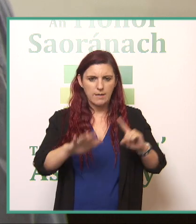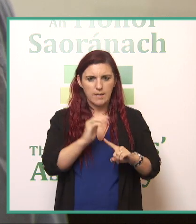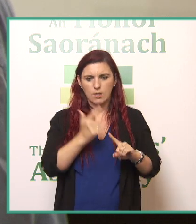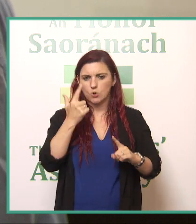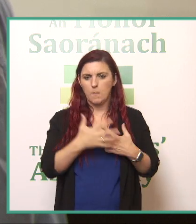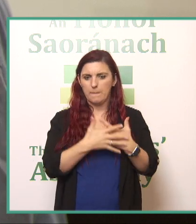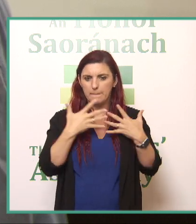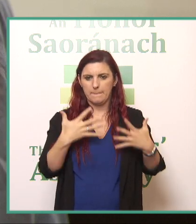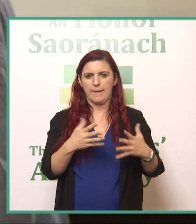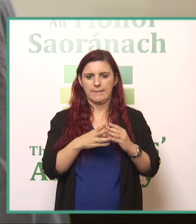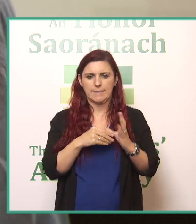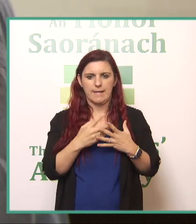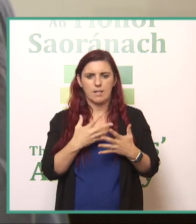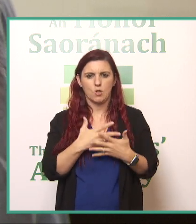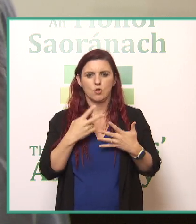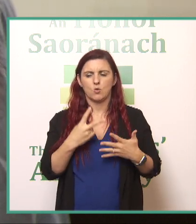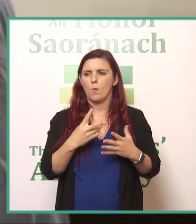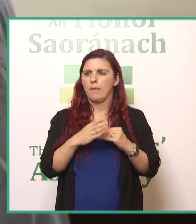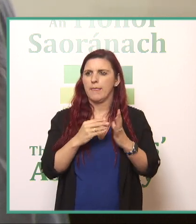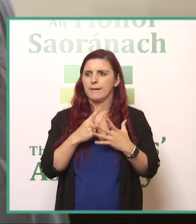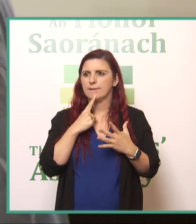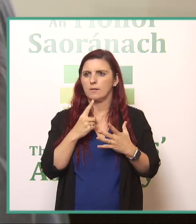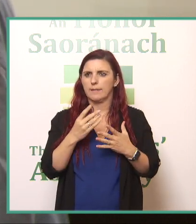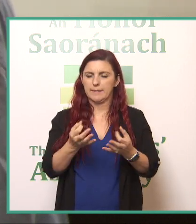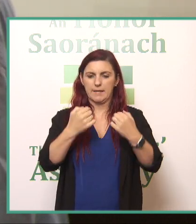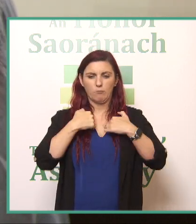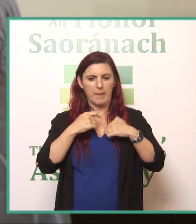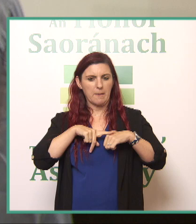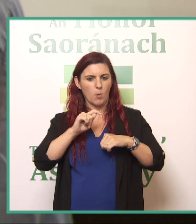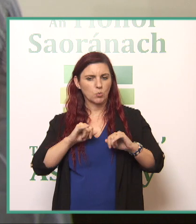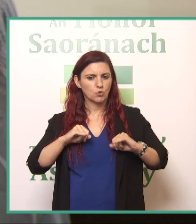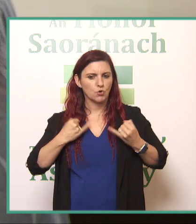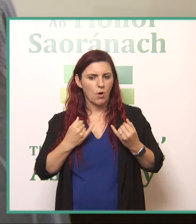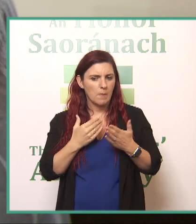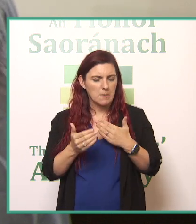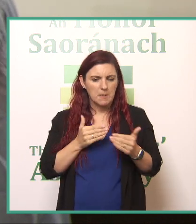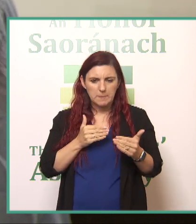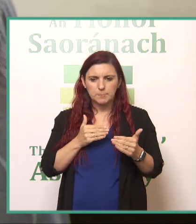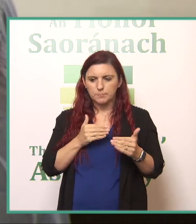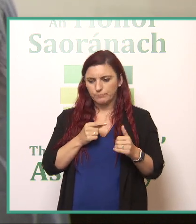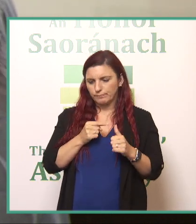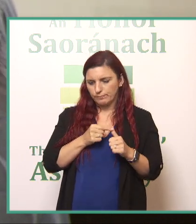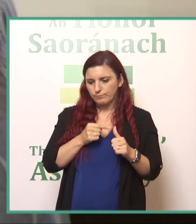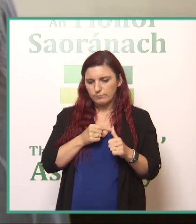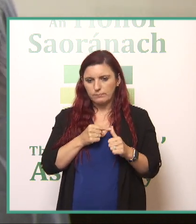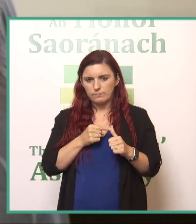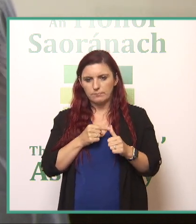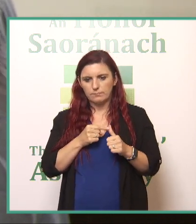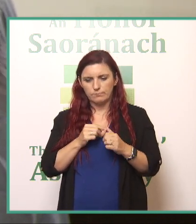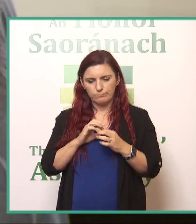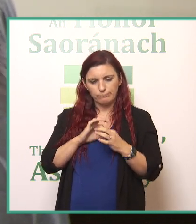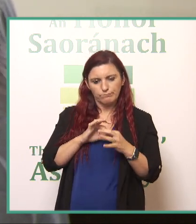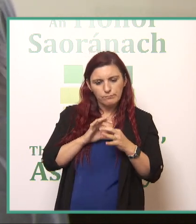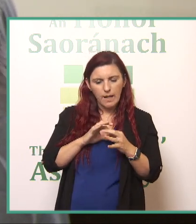and the two I suppose the two things that bring me the most Joy um in in relating to it are a